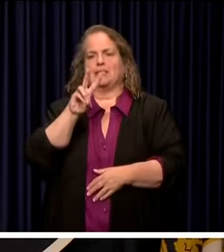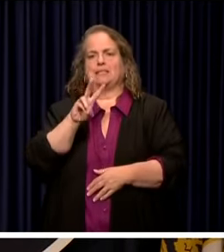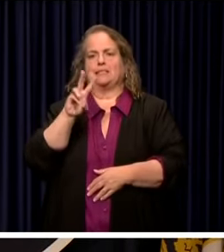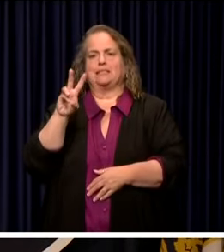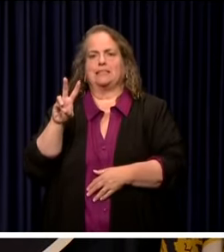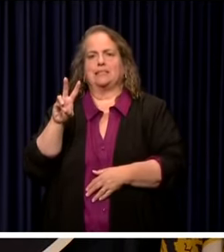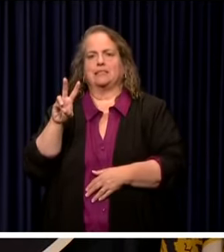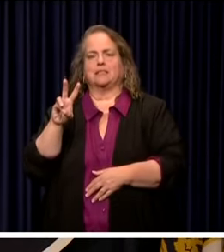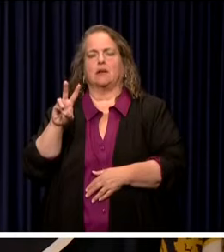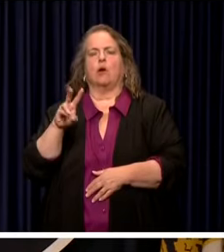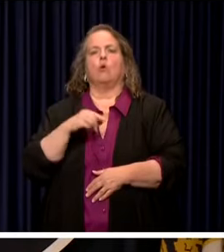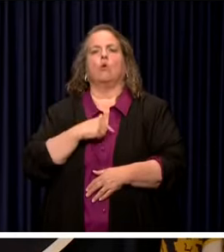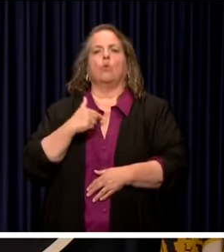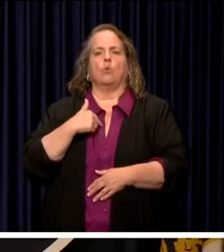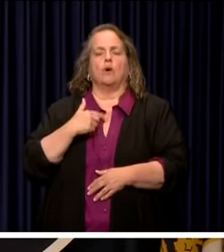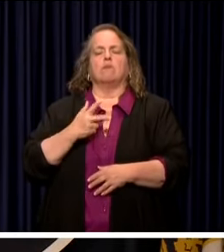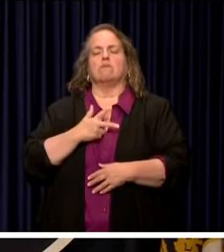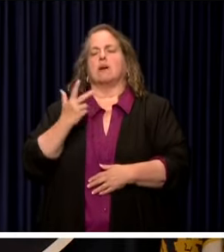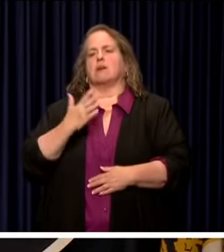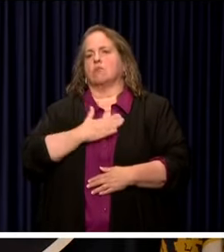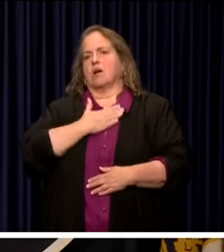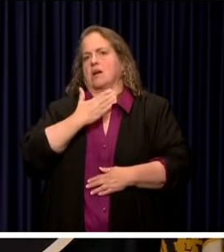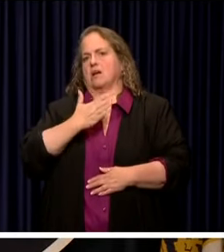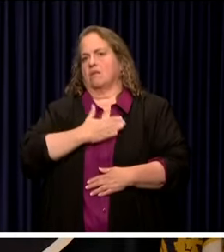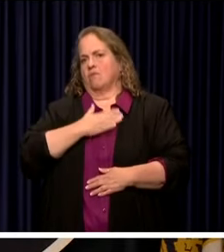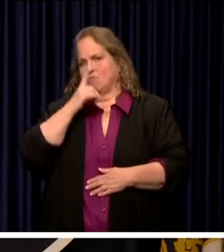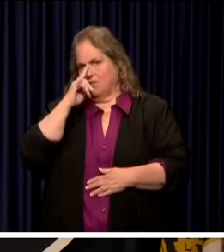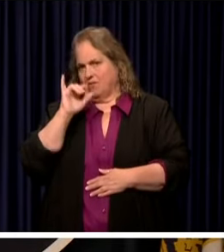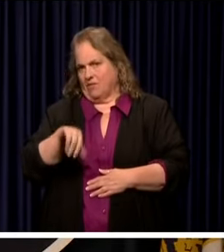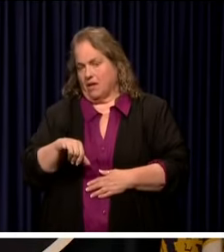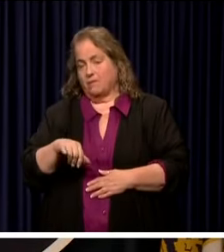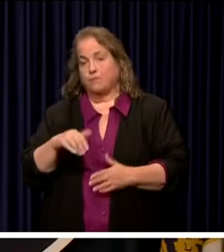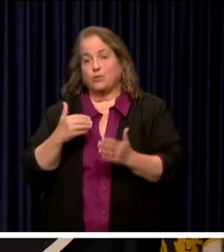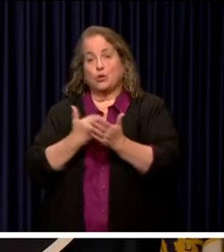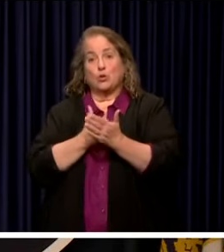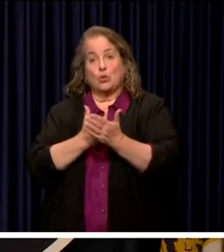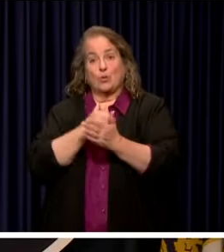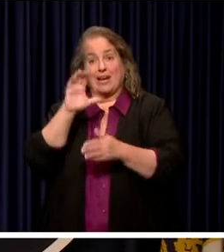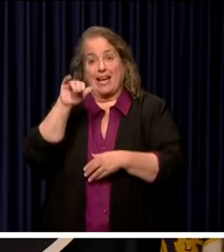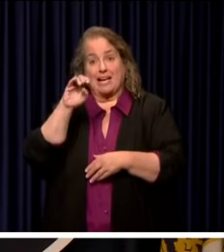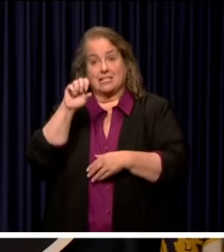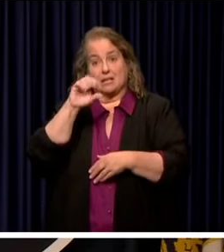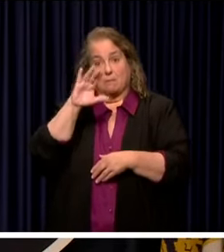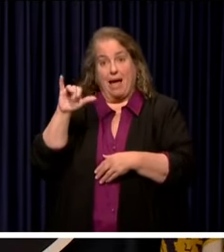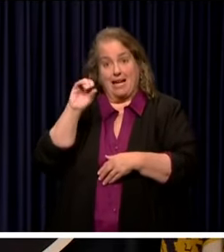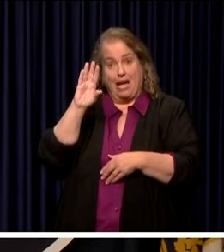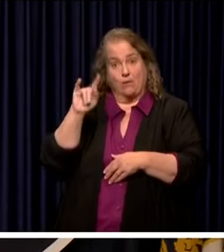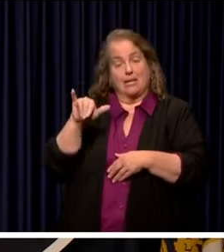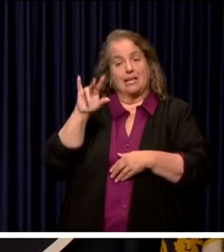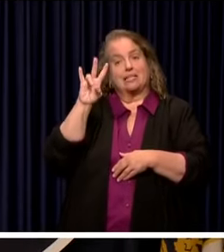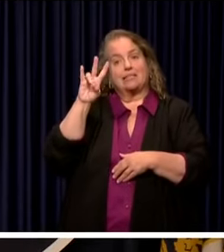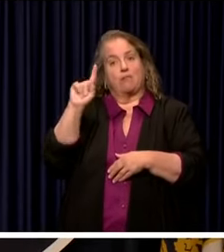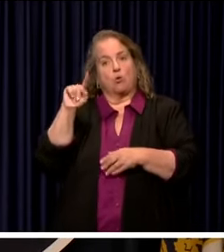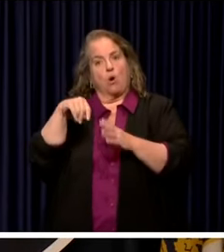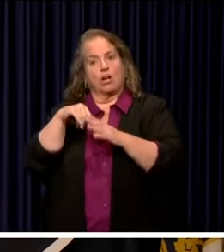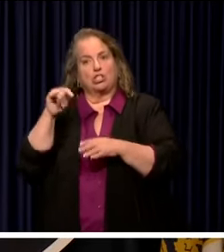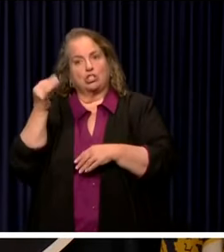VIRUS, BUT KNOWING THATY EVERY DECISION THAT WE MAKE MATTERS,